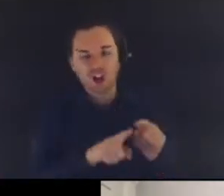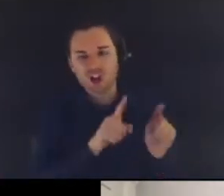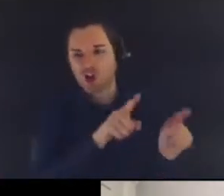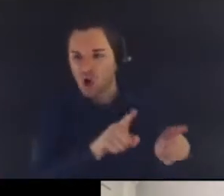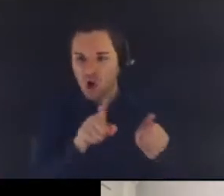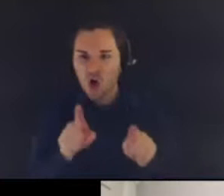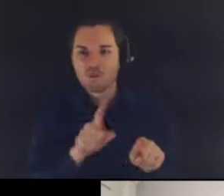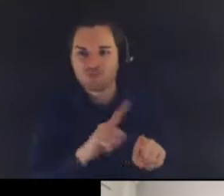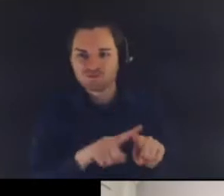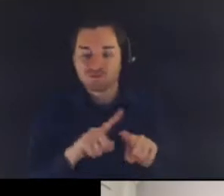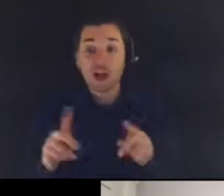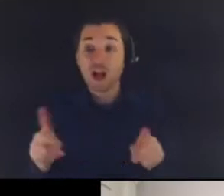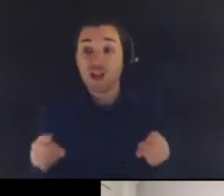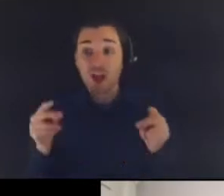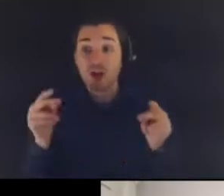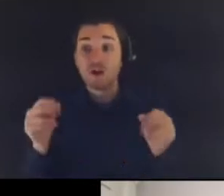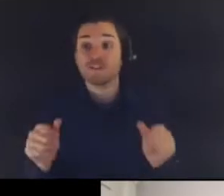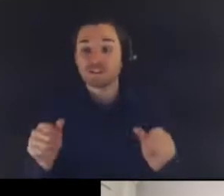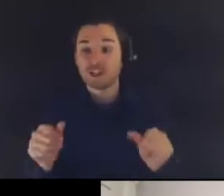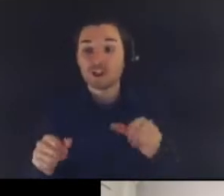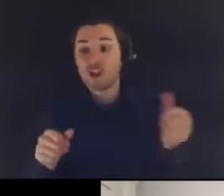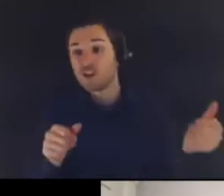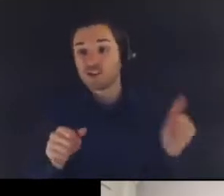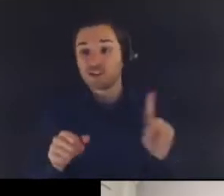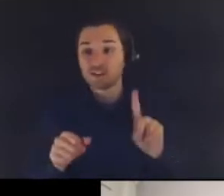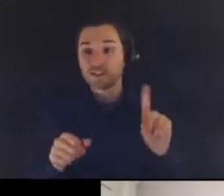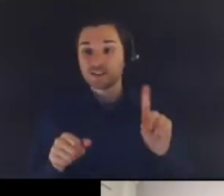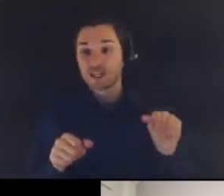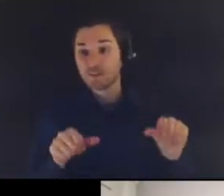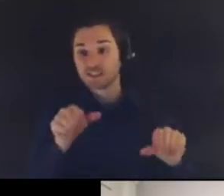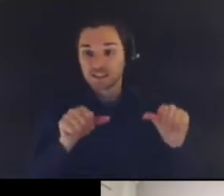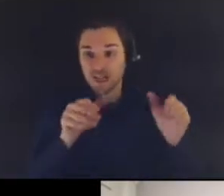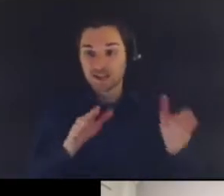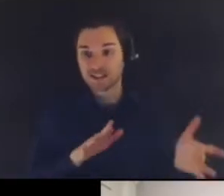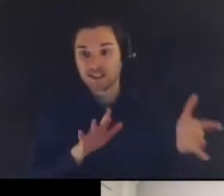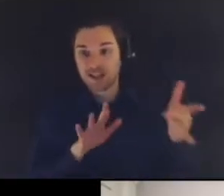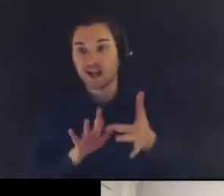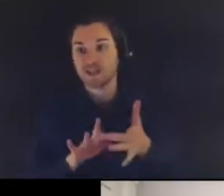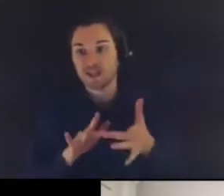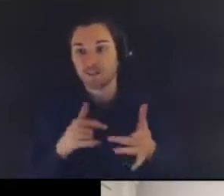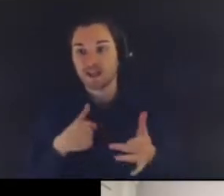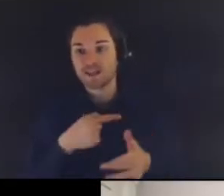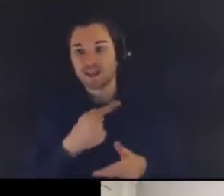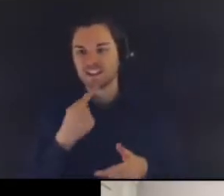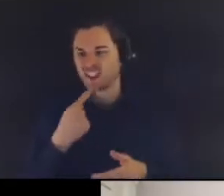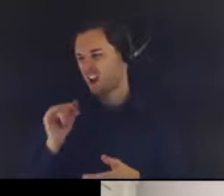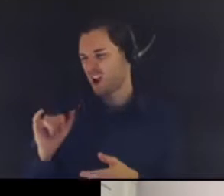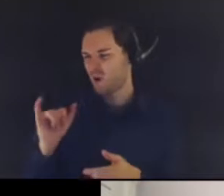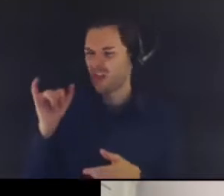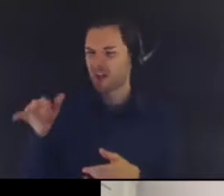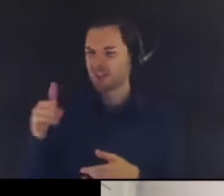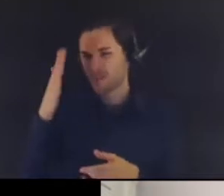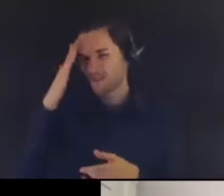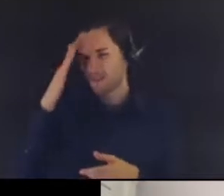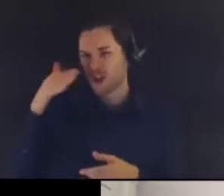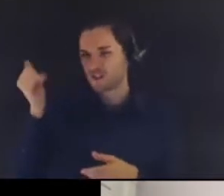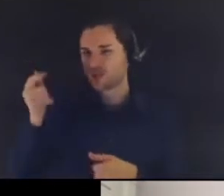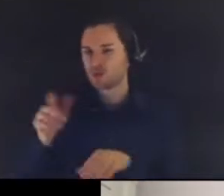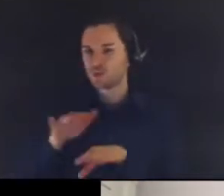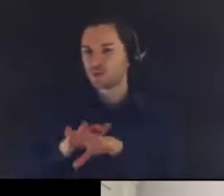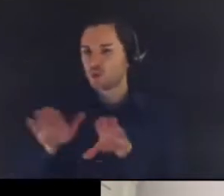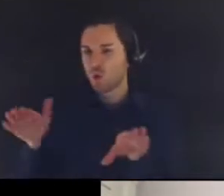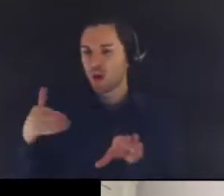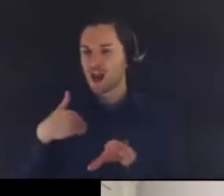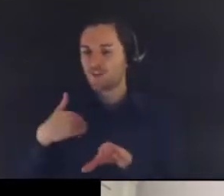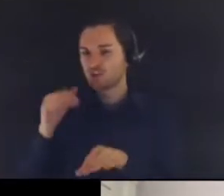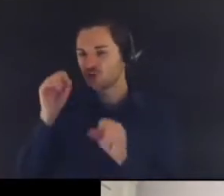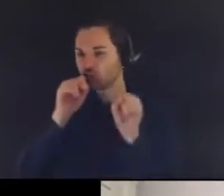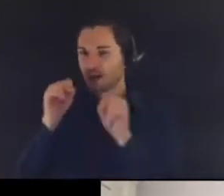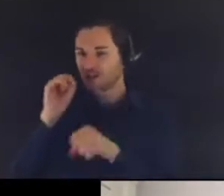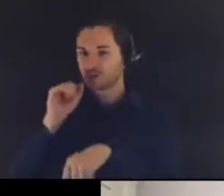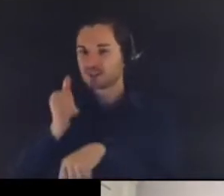this disabled scientist contacted me and said well, that is because you don t have effective